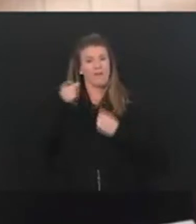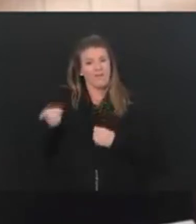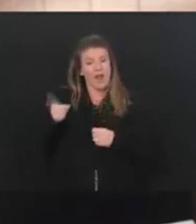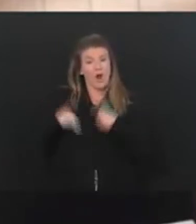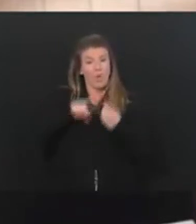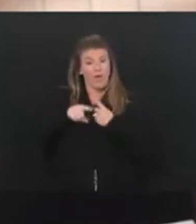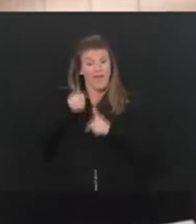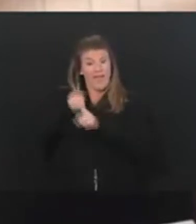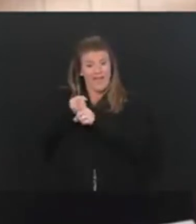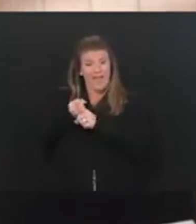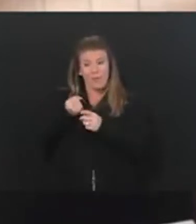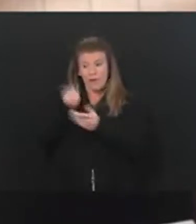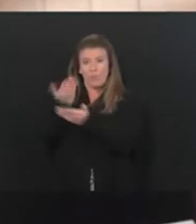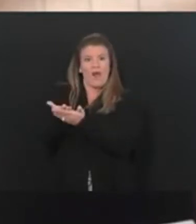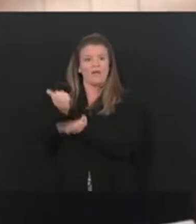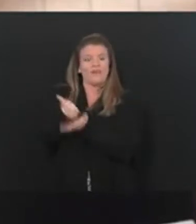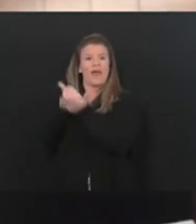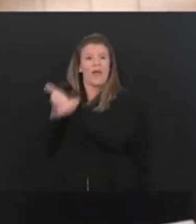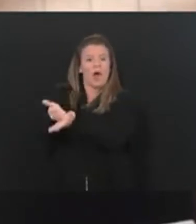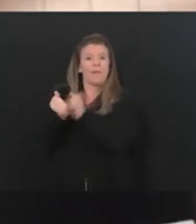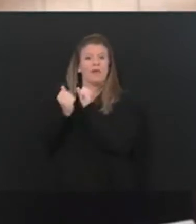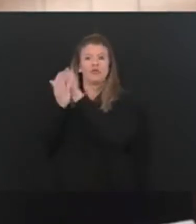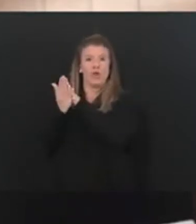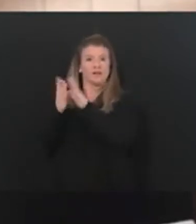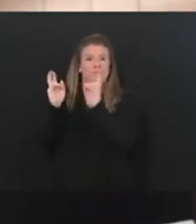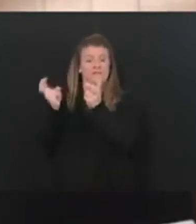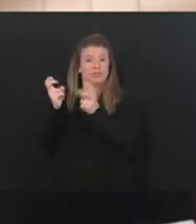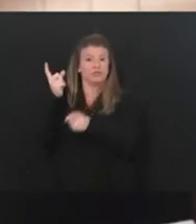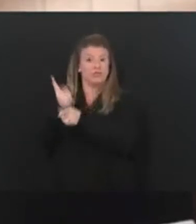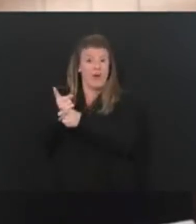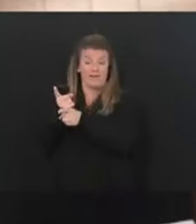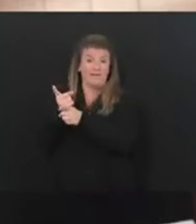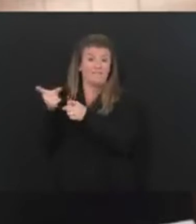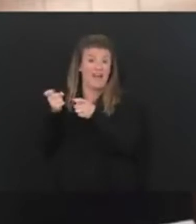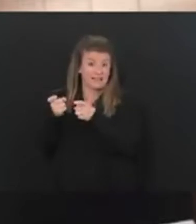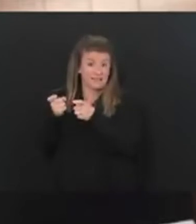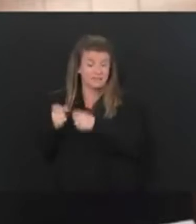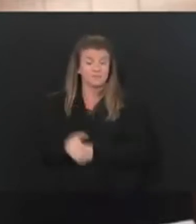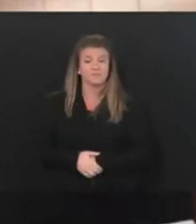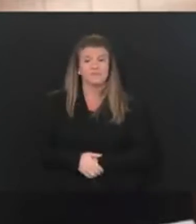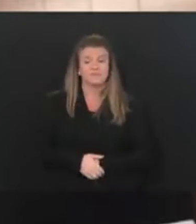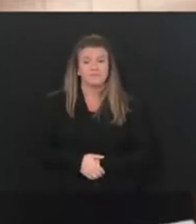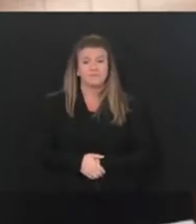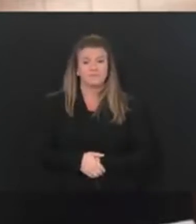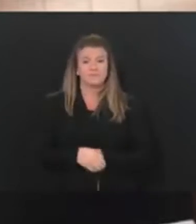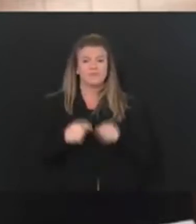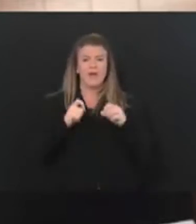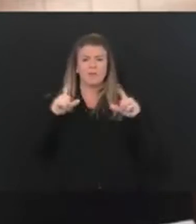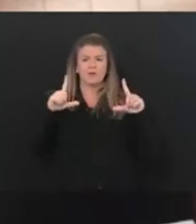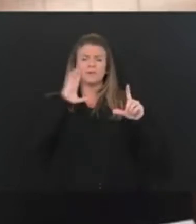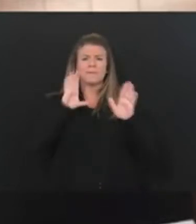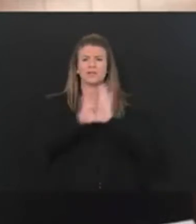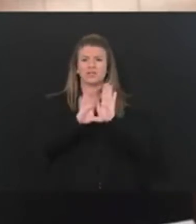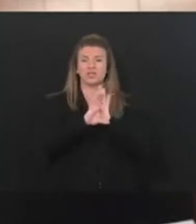LONG-TERM CARE FACILITIES IT'S IMPORTANT TO HAVE THAT SURGE CAPACITY FOR THE HEALTH DEPARTMENTS AND DHRR HEALTH PARTNERS TO ADDRESS THOSE